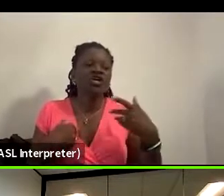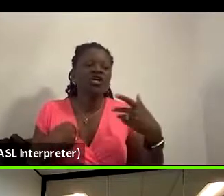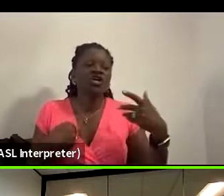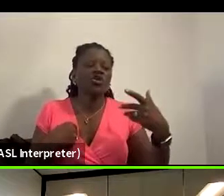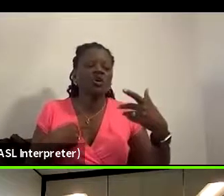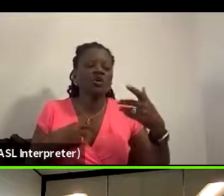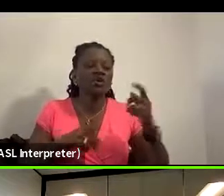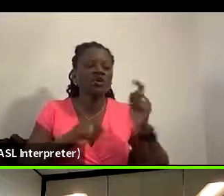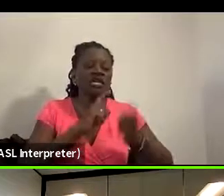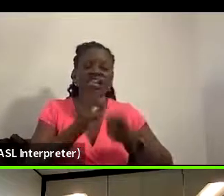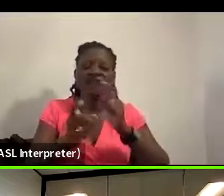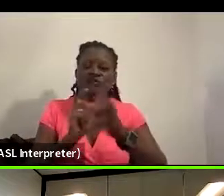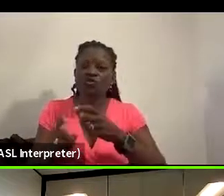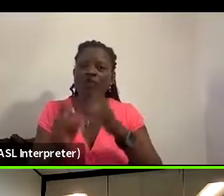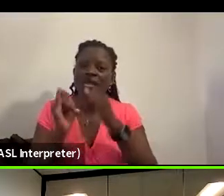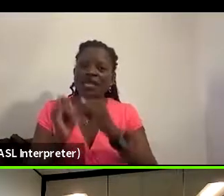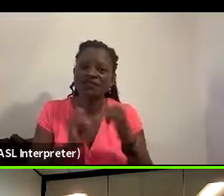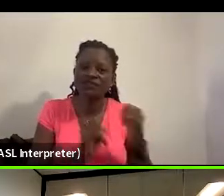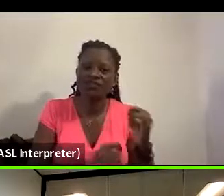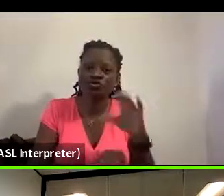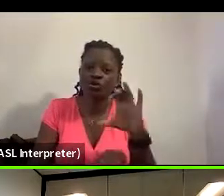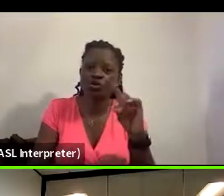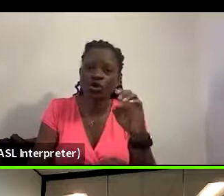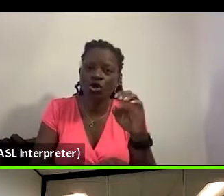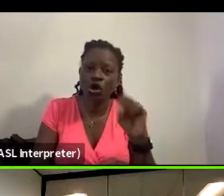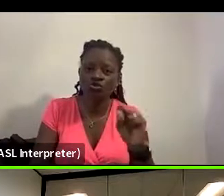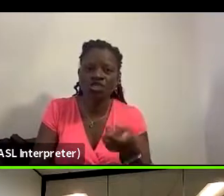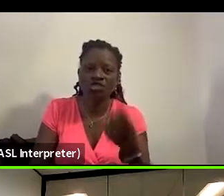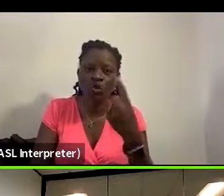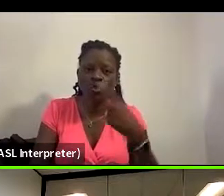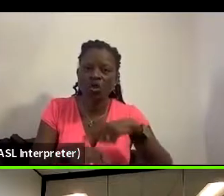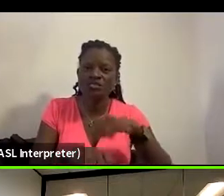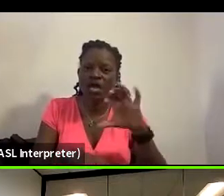And it's one time code that a person signs up for. So a whole bunch of different